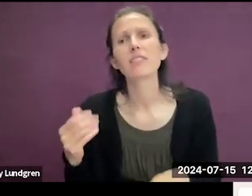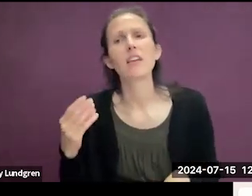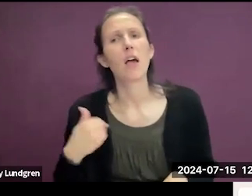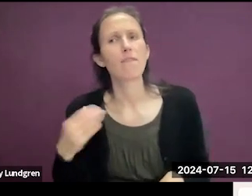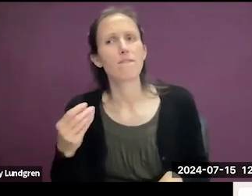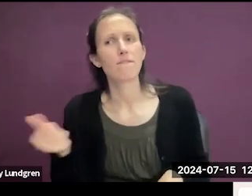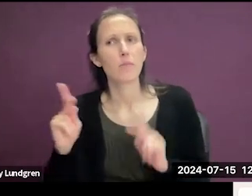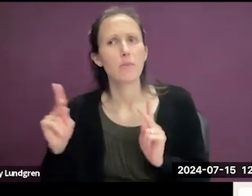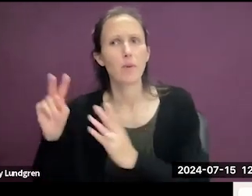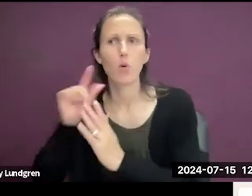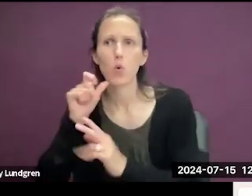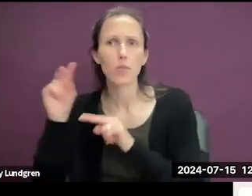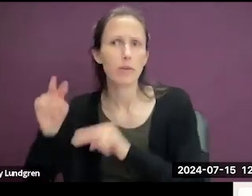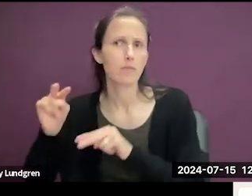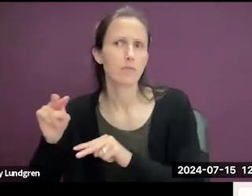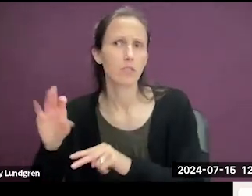Have we had any big questions come in yet?